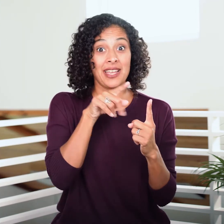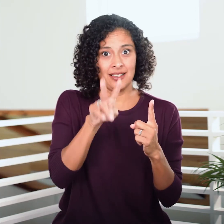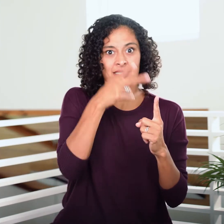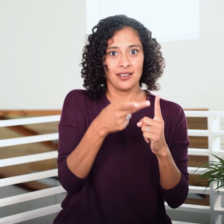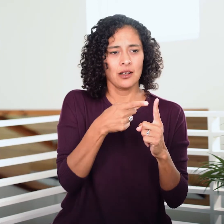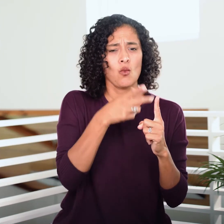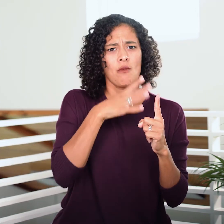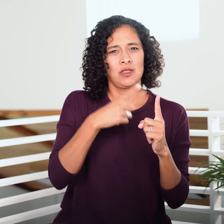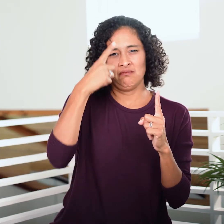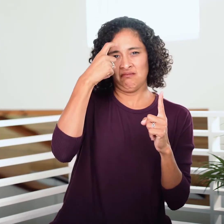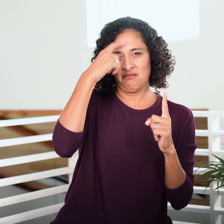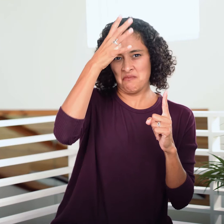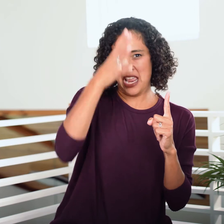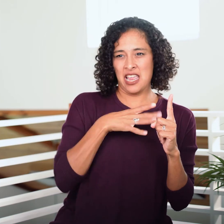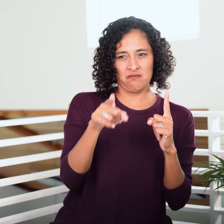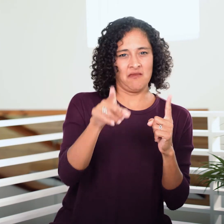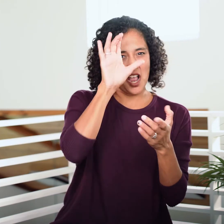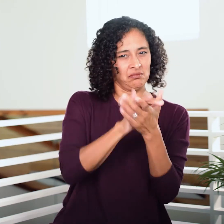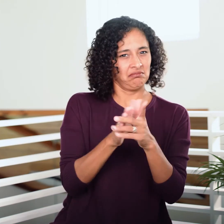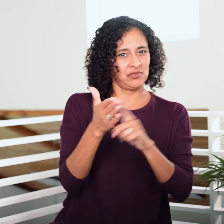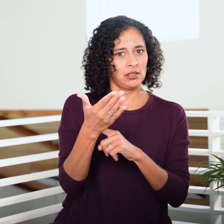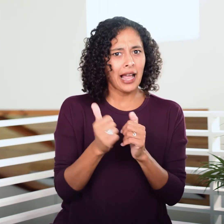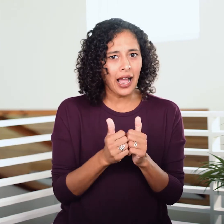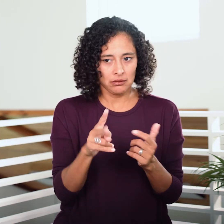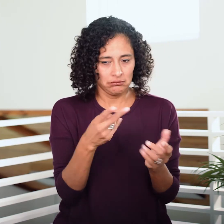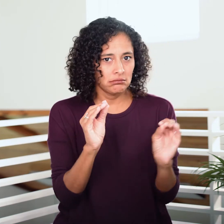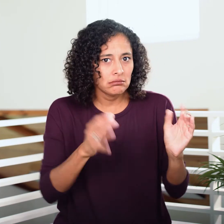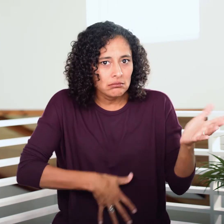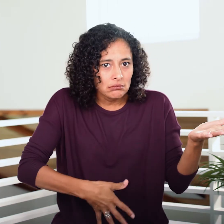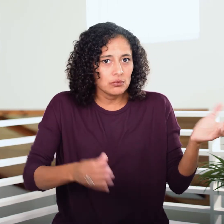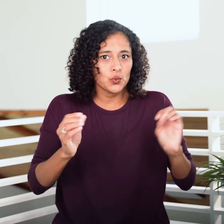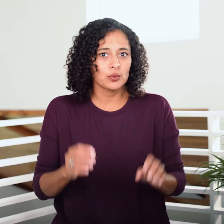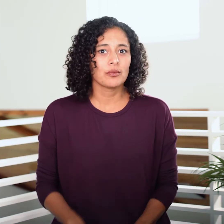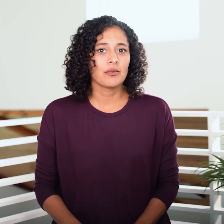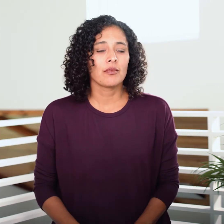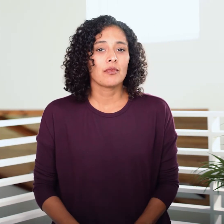who suspects her husband of committing adultery.